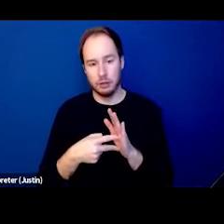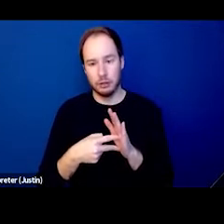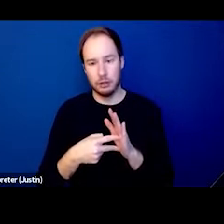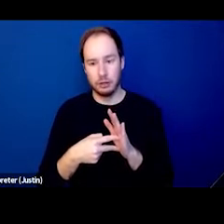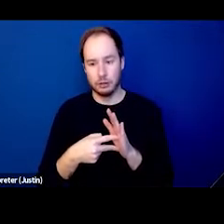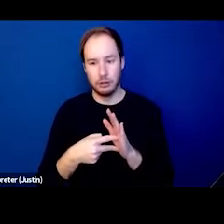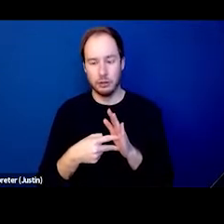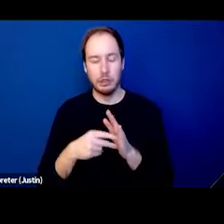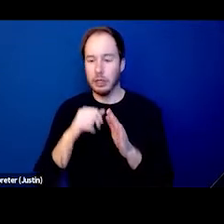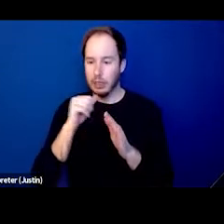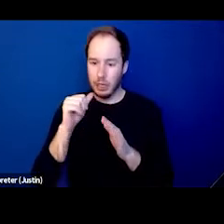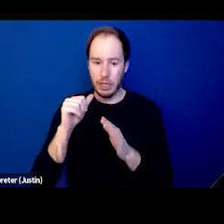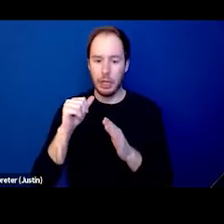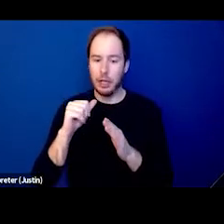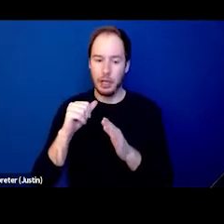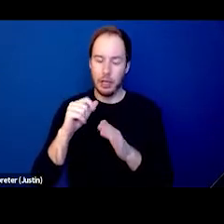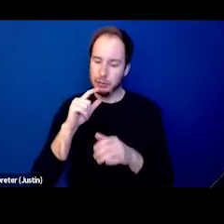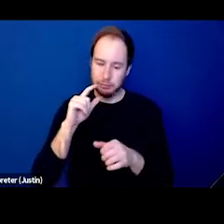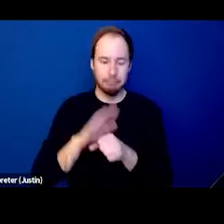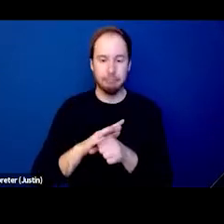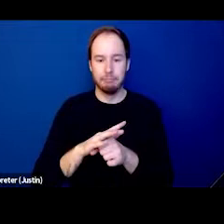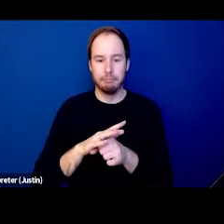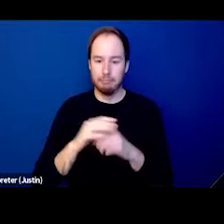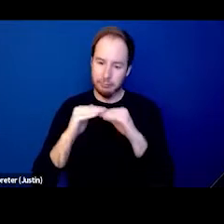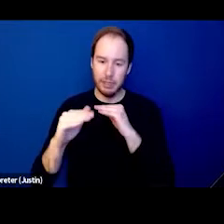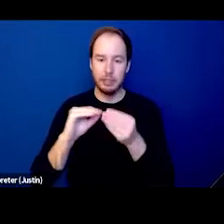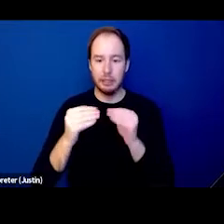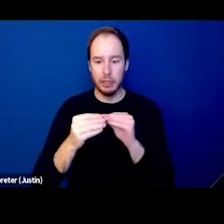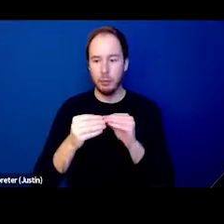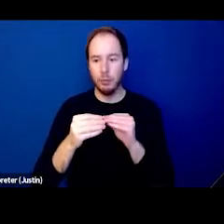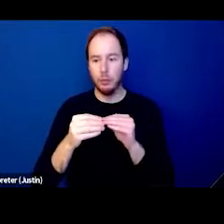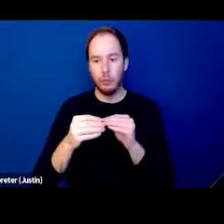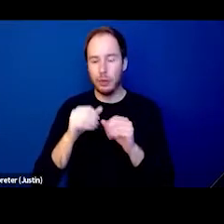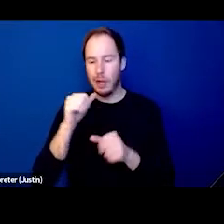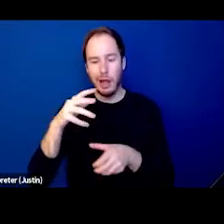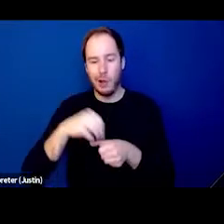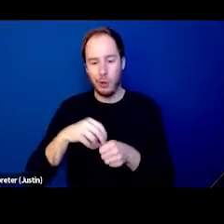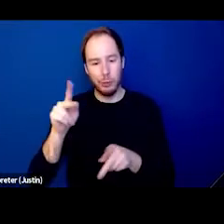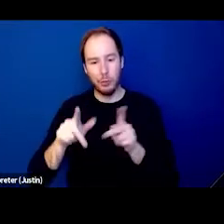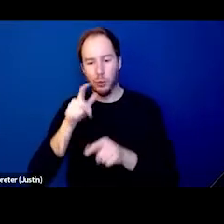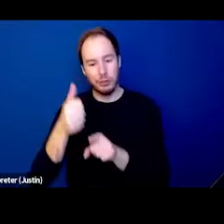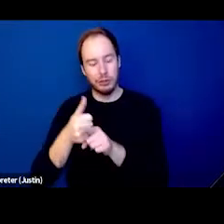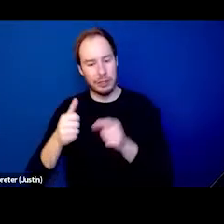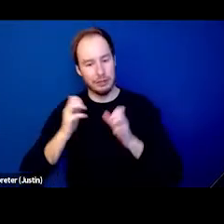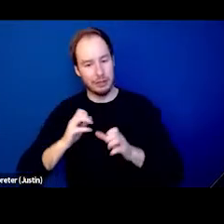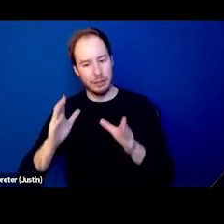It does not include just people who are citizens of a federally recognized tribe.